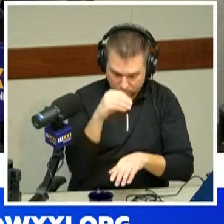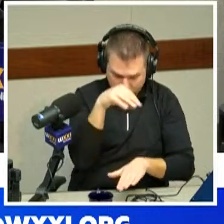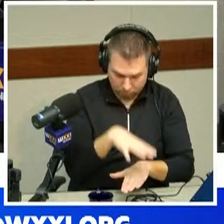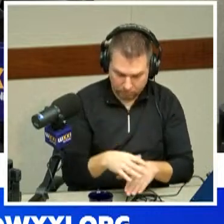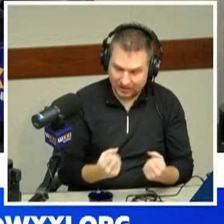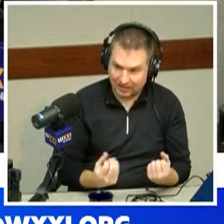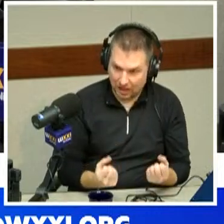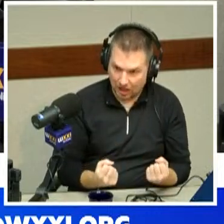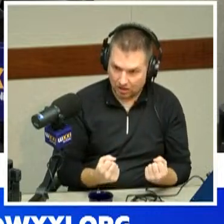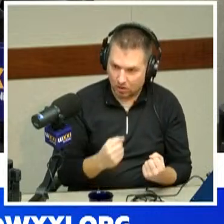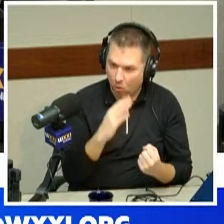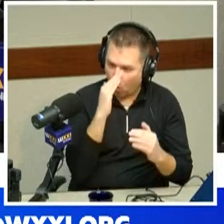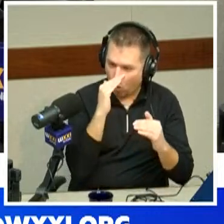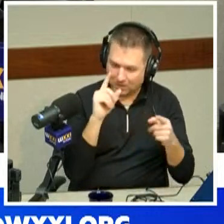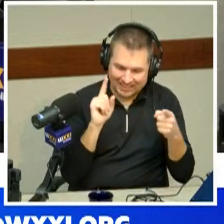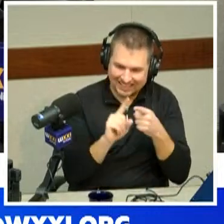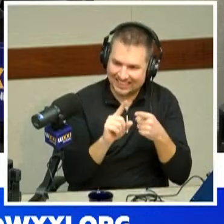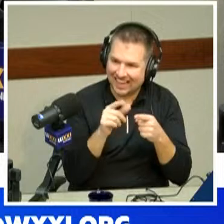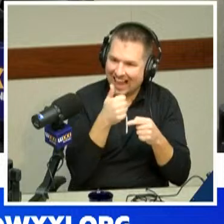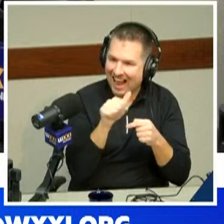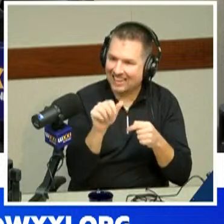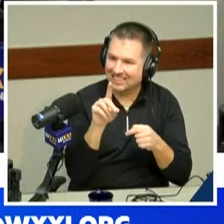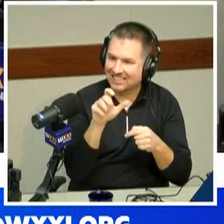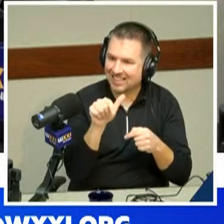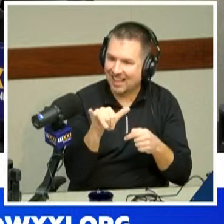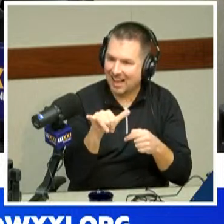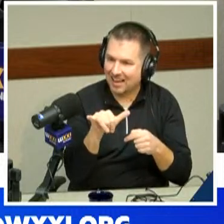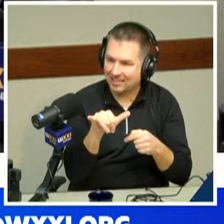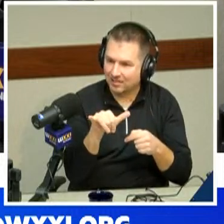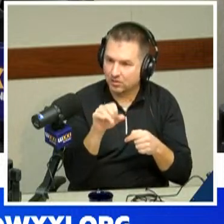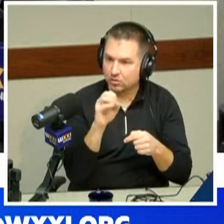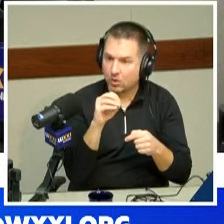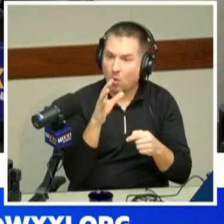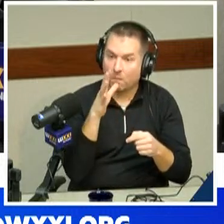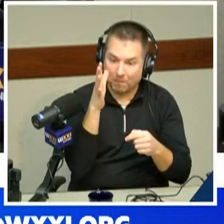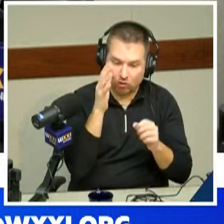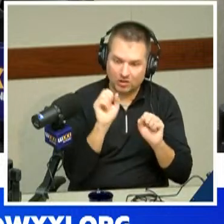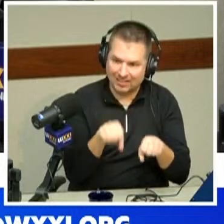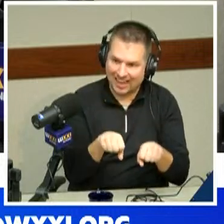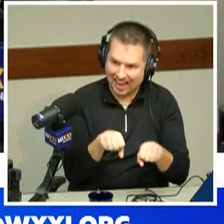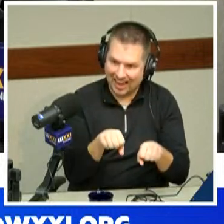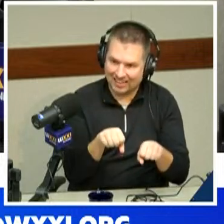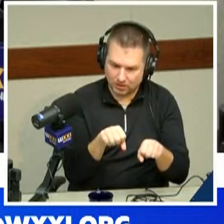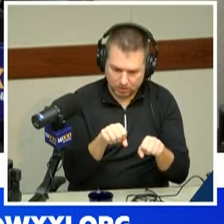then the video will be present so that they can immediately offer the sign that is relevant and